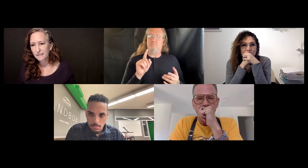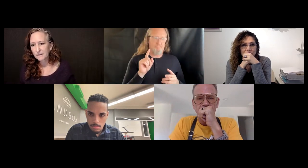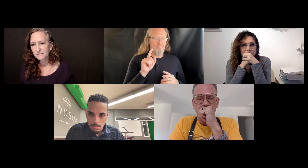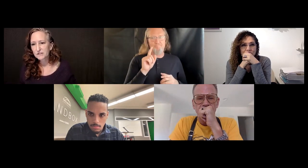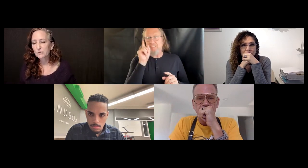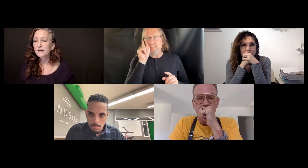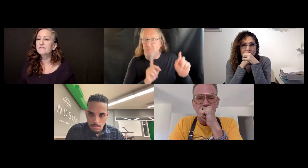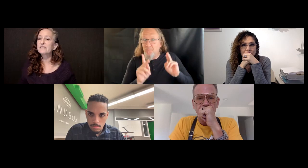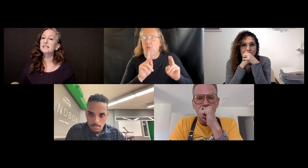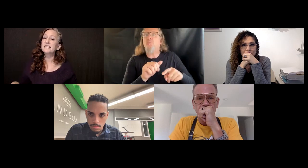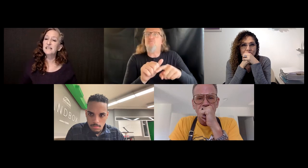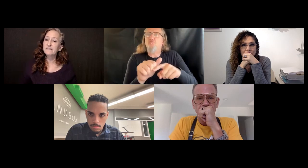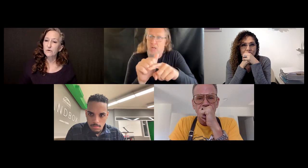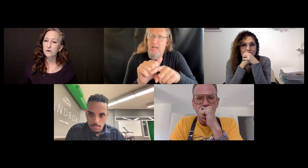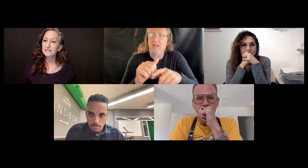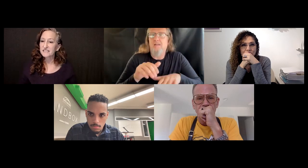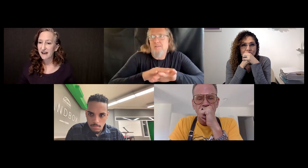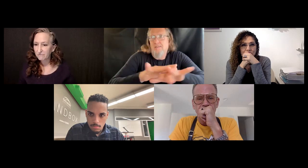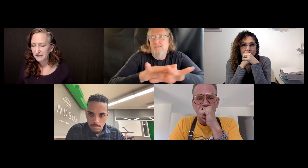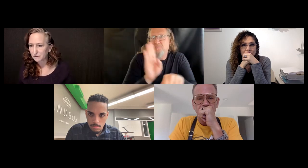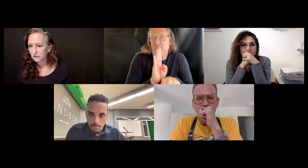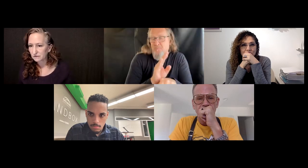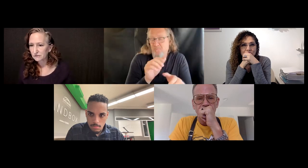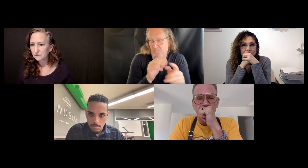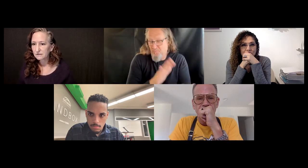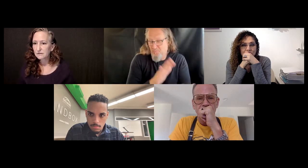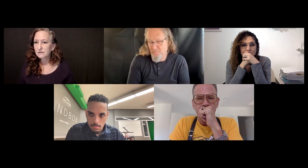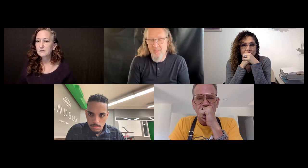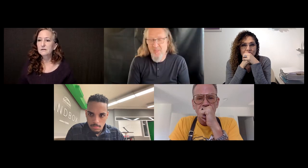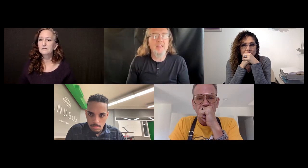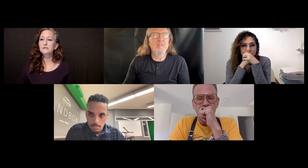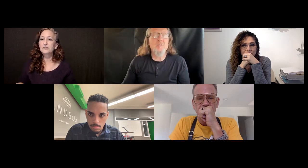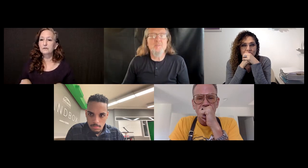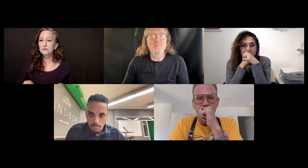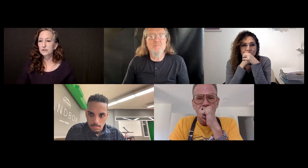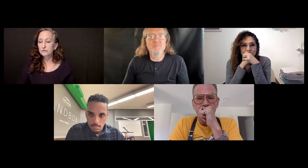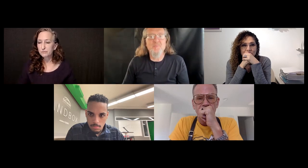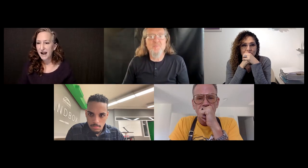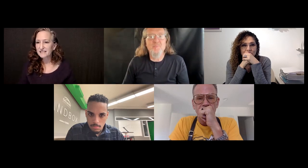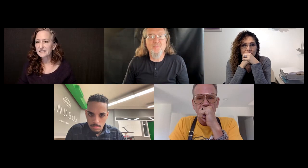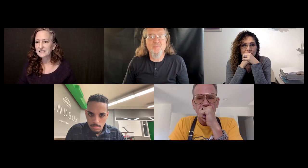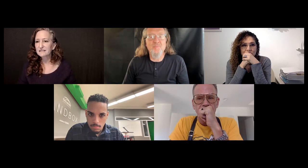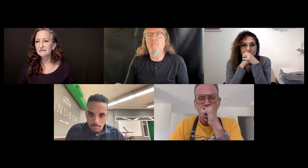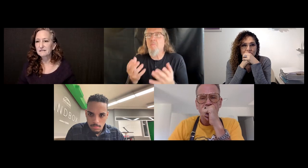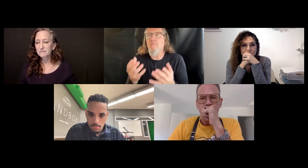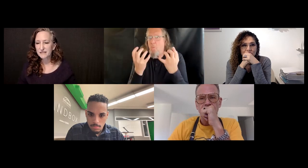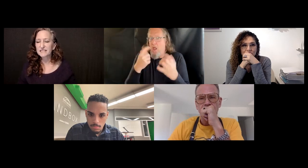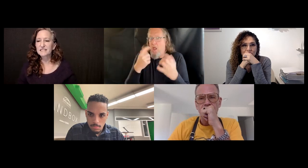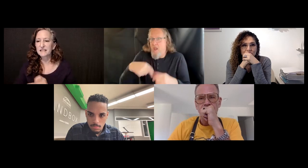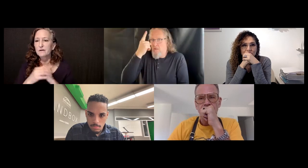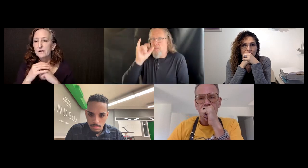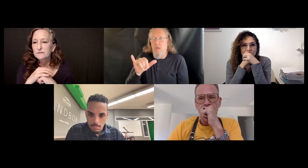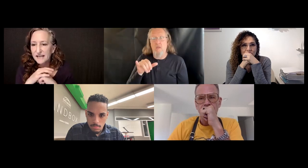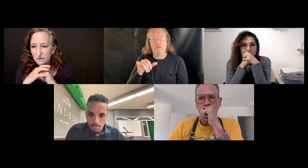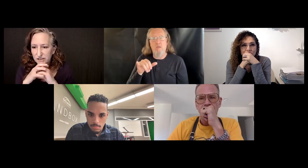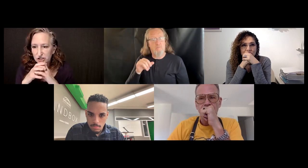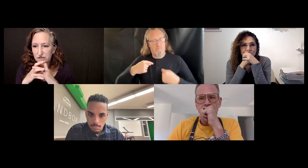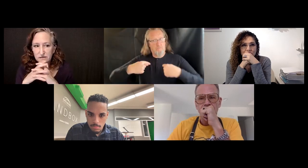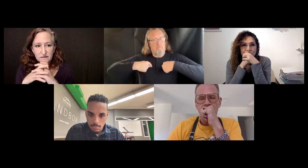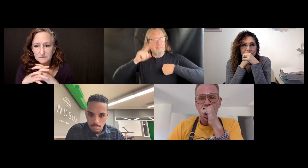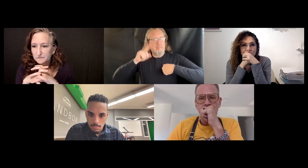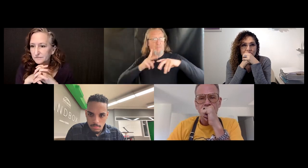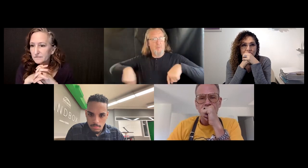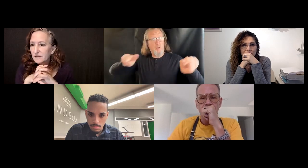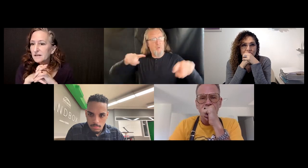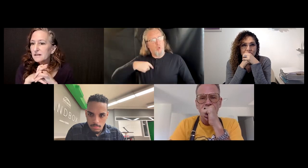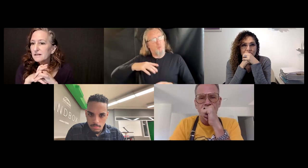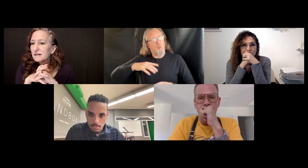So we have a need for deaf people to practice business in their own language.